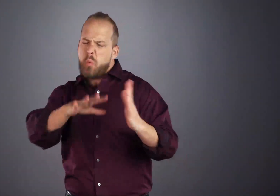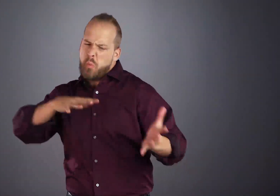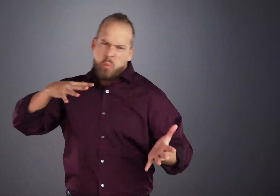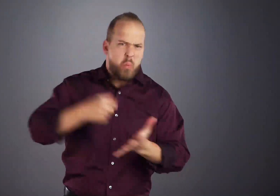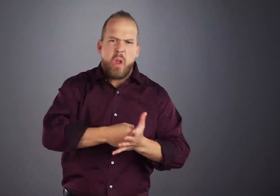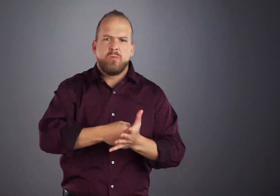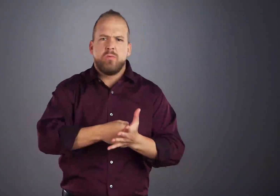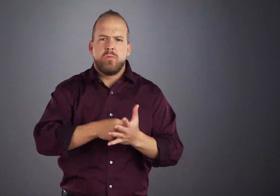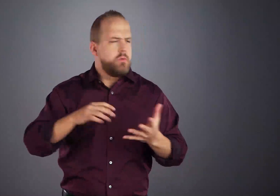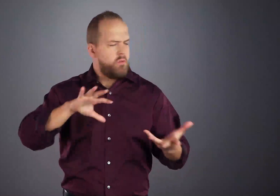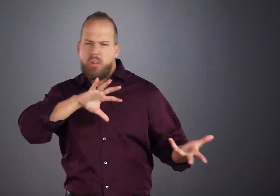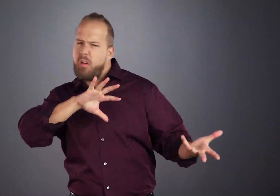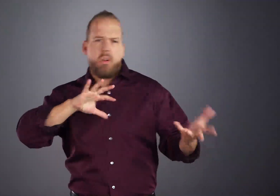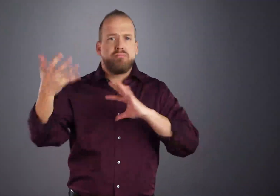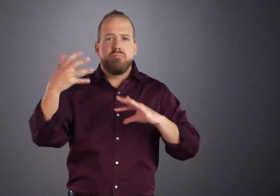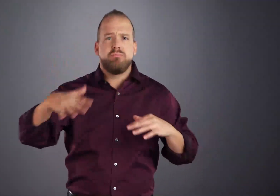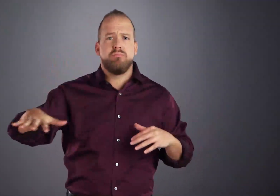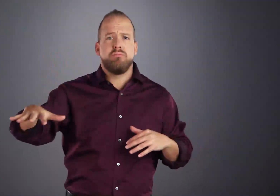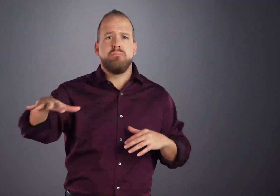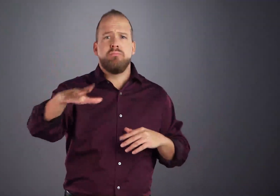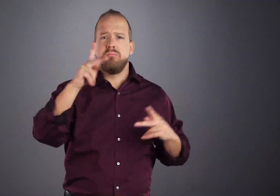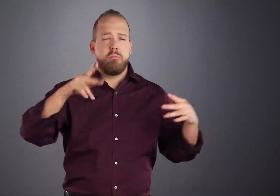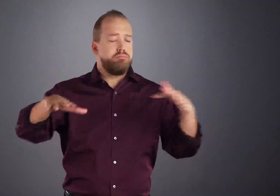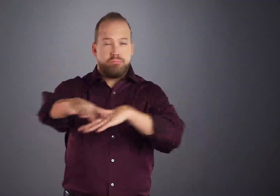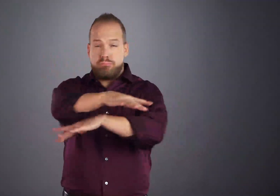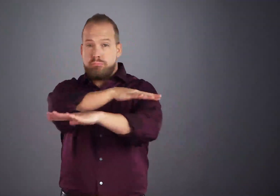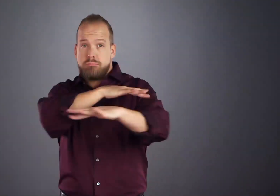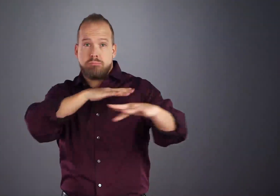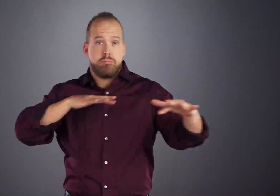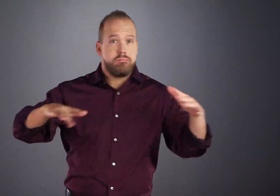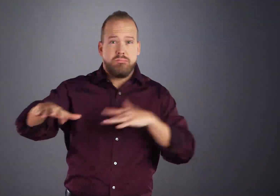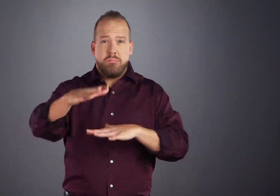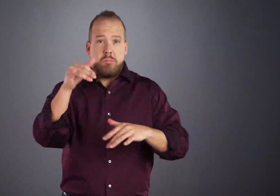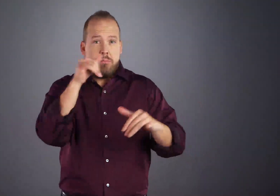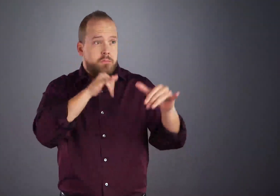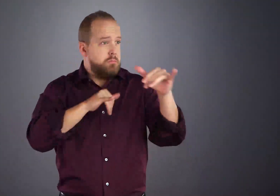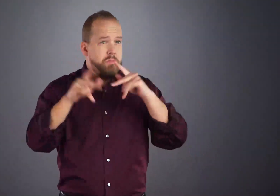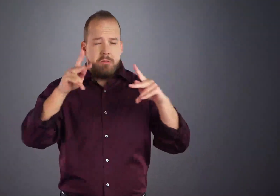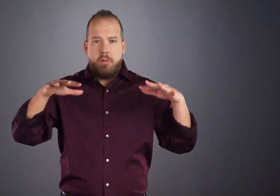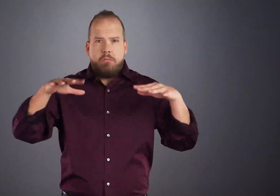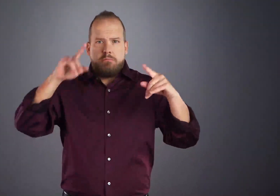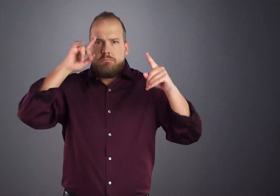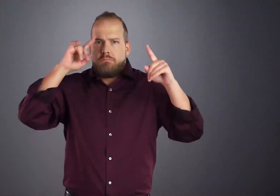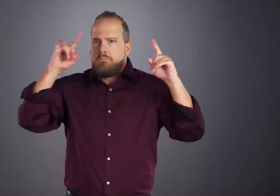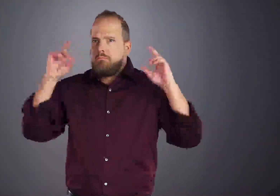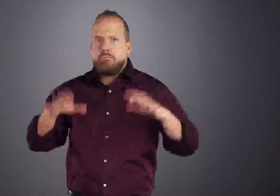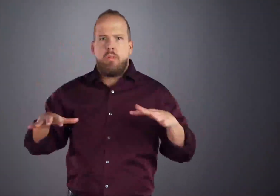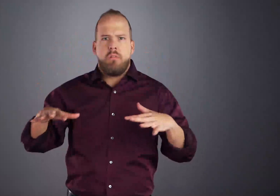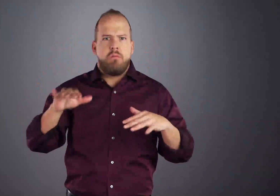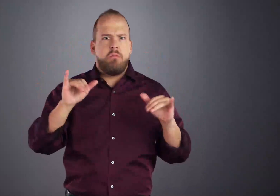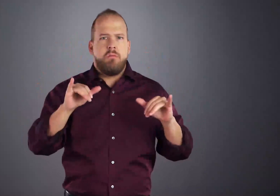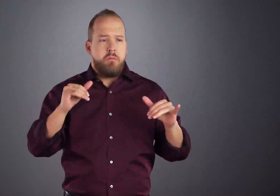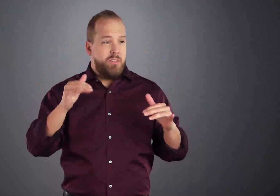After one of those days of inferno, I wobbled from a hotel bar to a brokerage office.